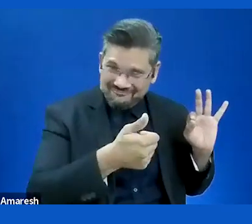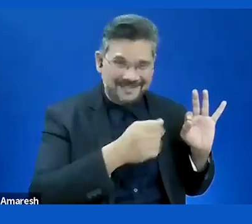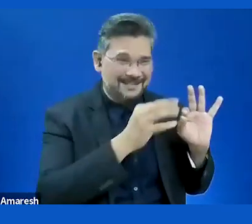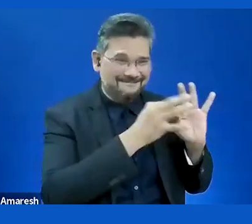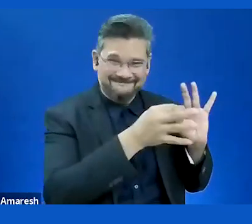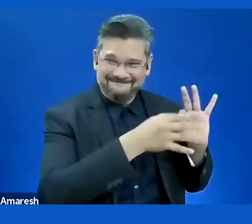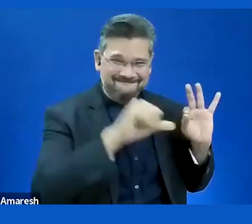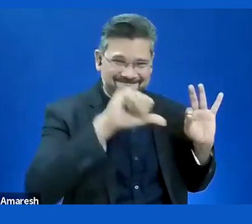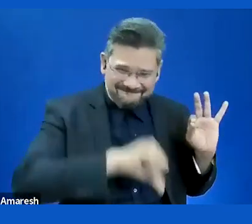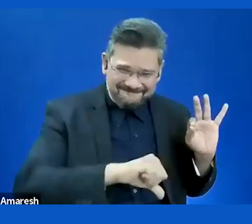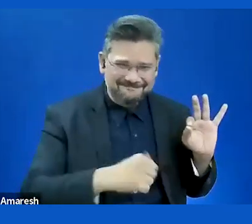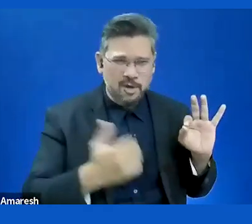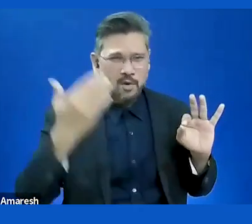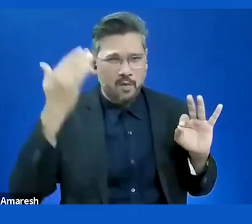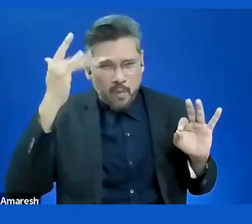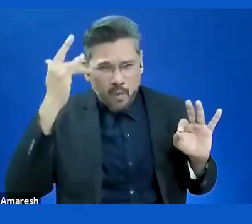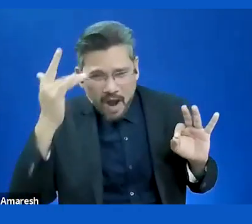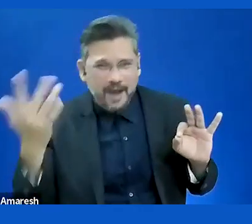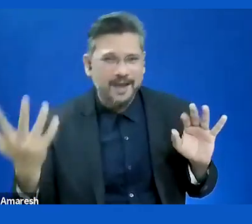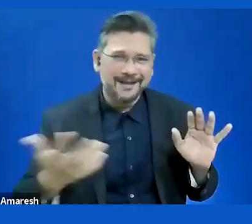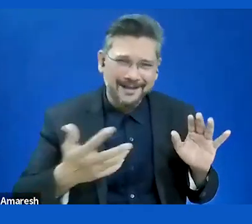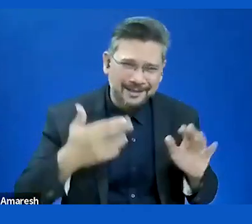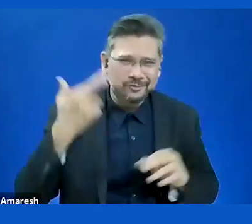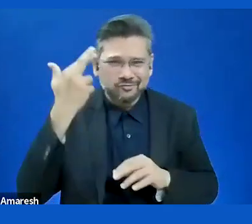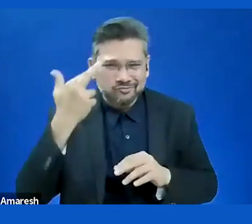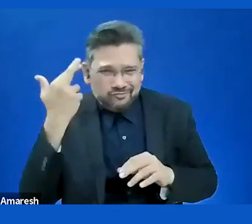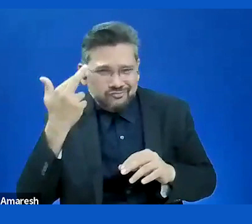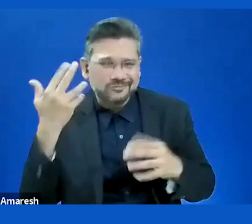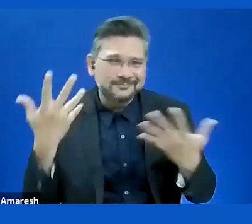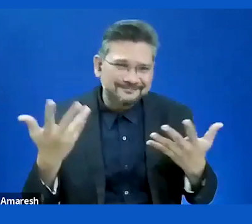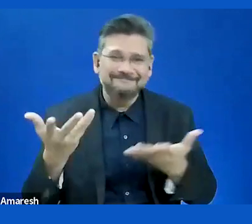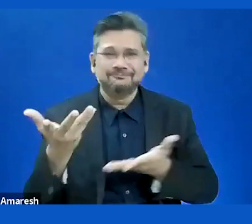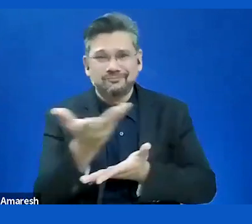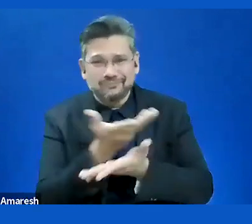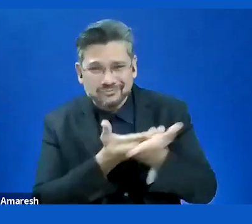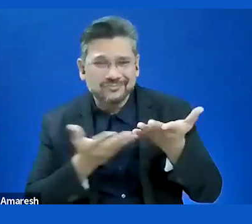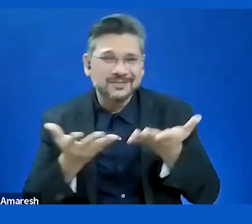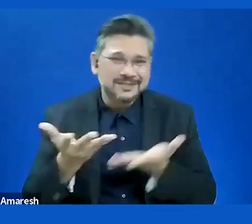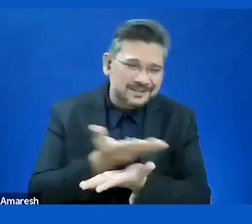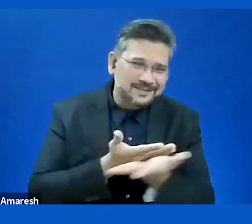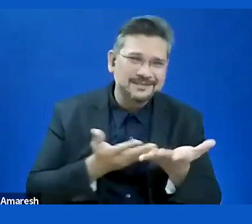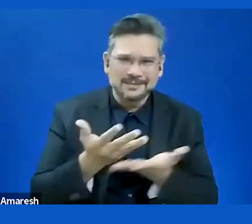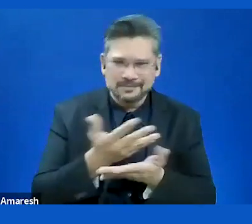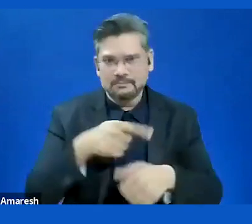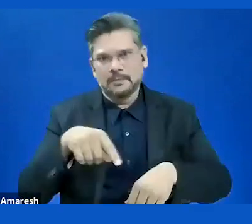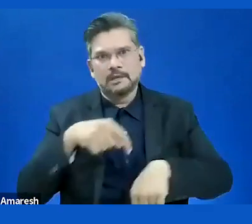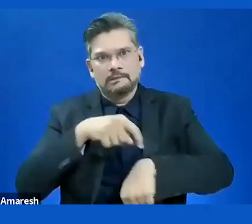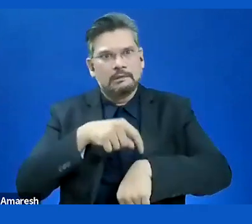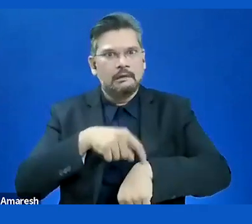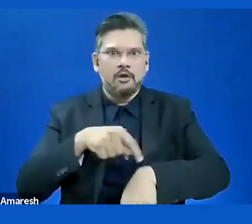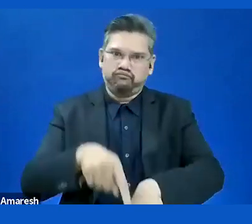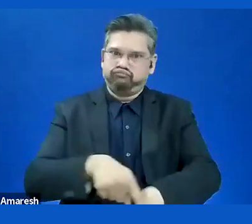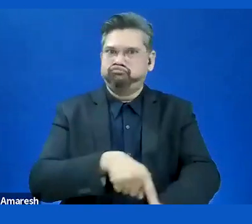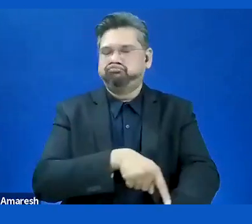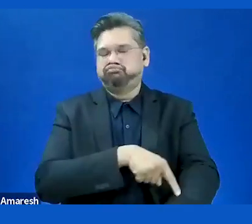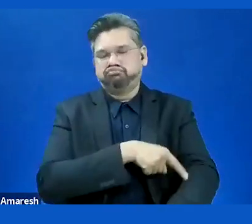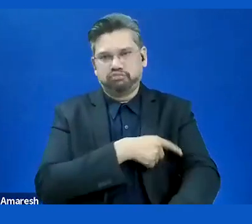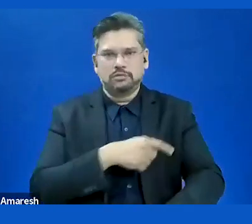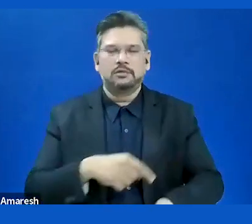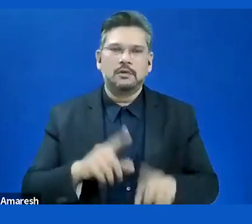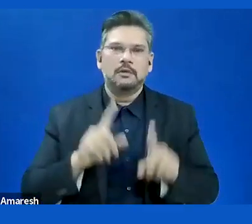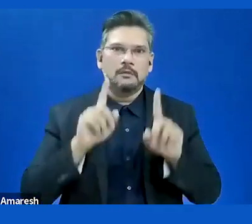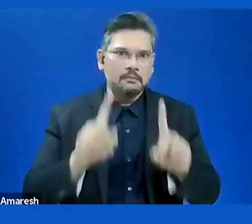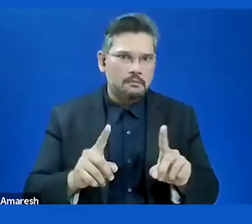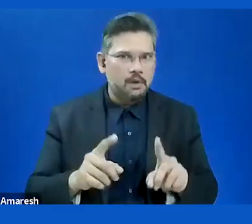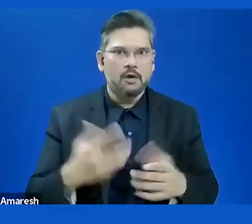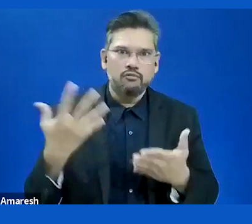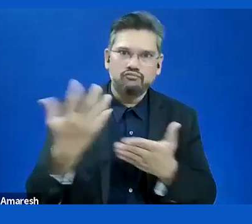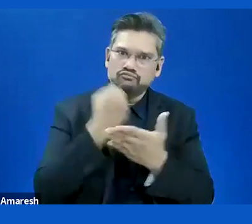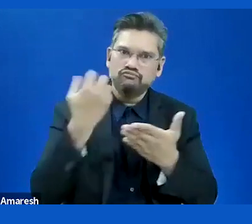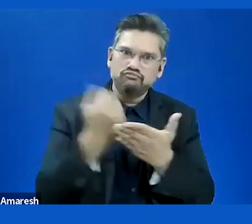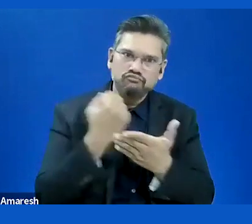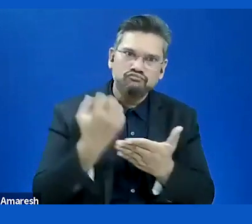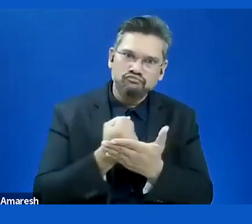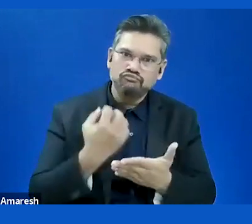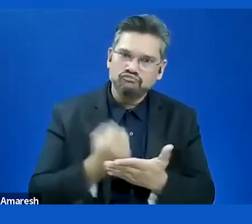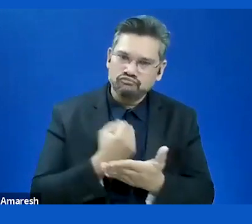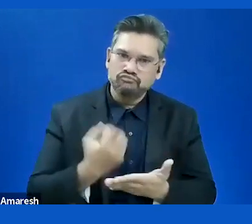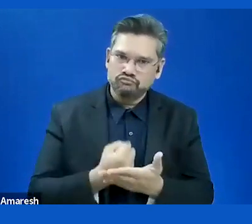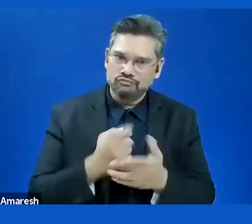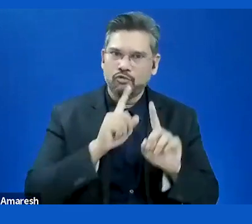took of course a long time. We got good results. Some of this are the base for this standard.